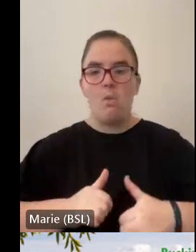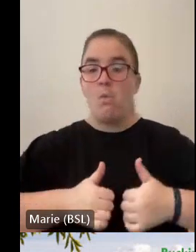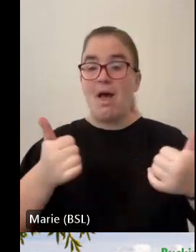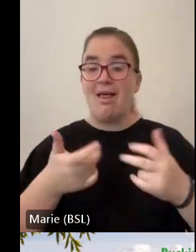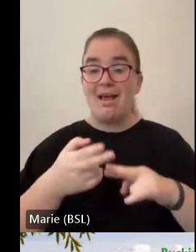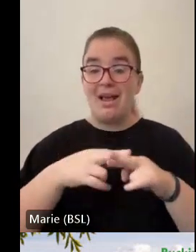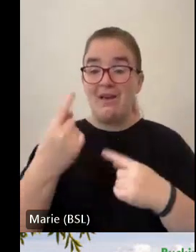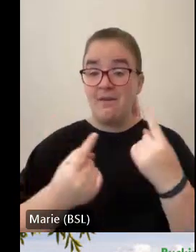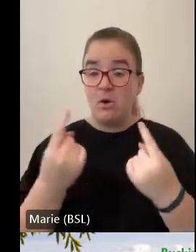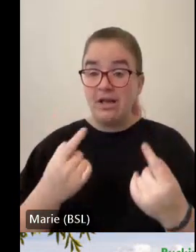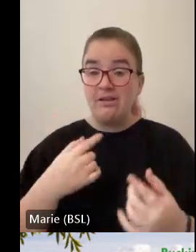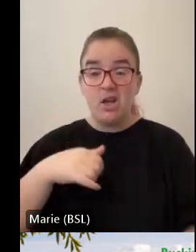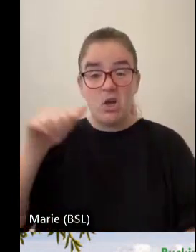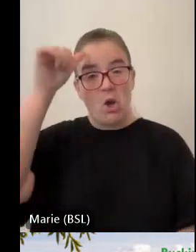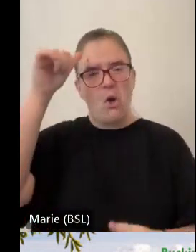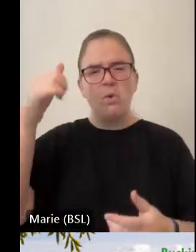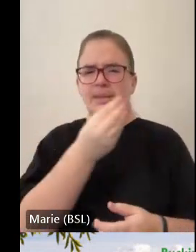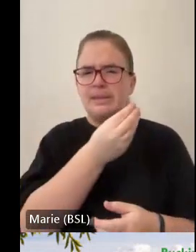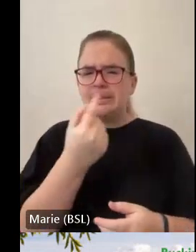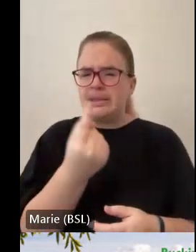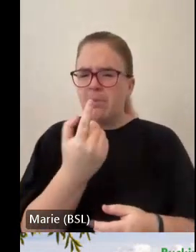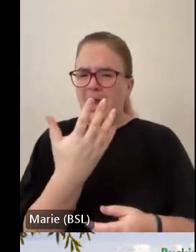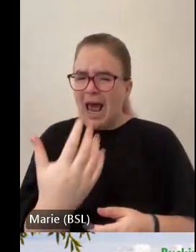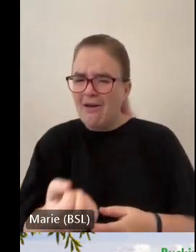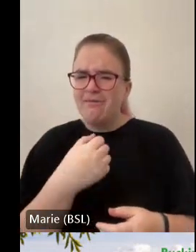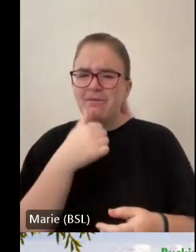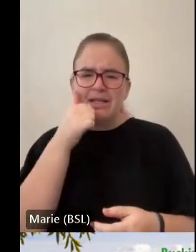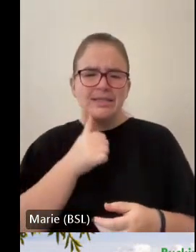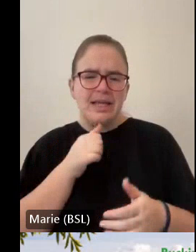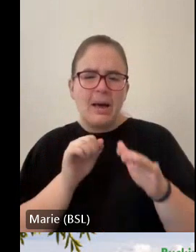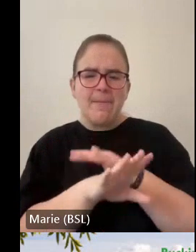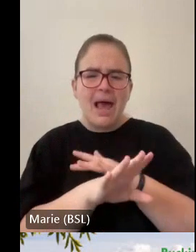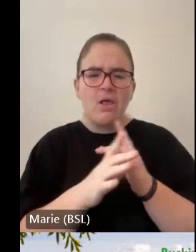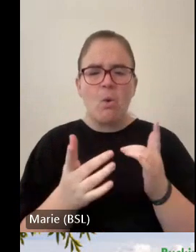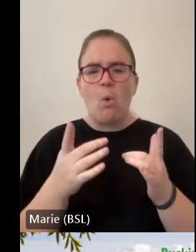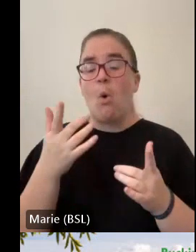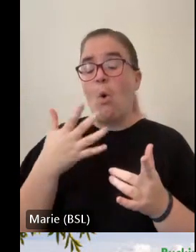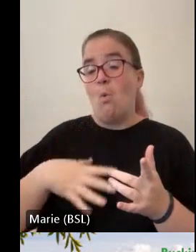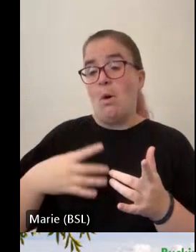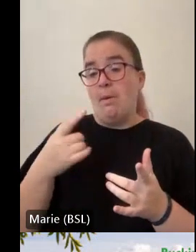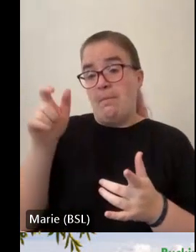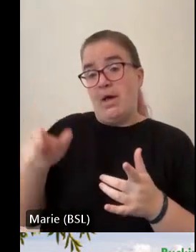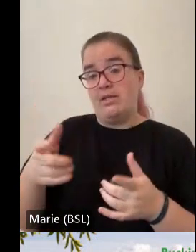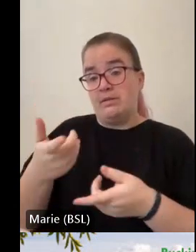be getting any scam, my or or is interested in becoming a scam. Marshall let us know.